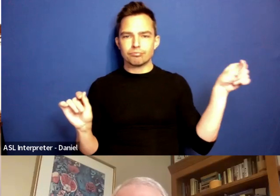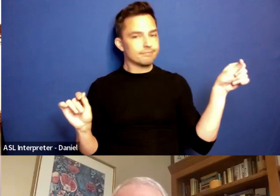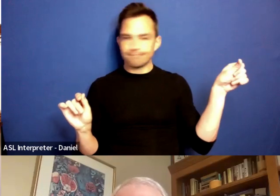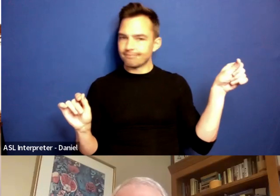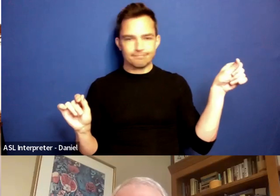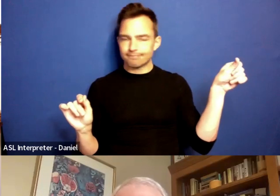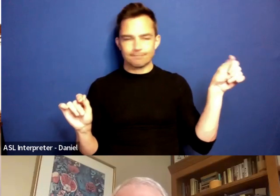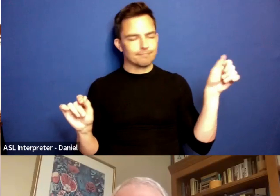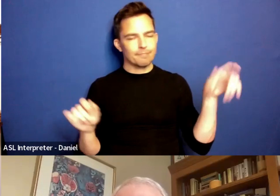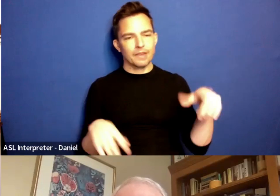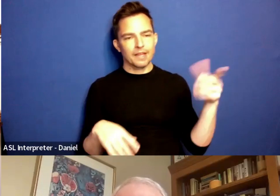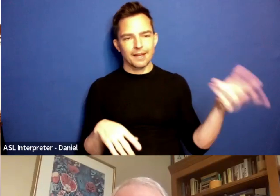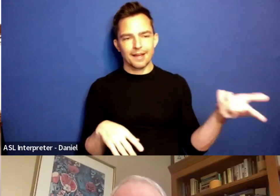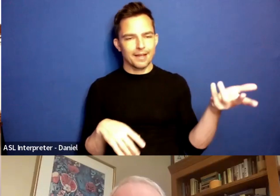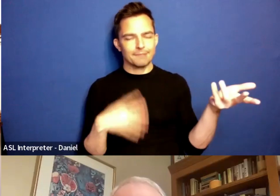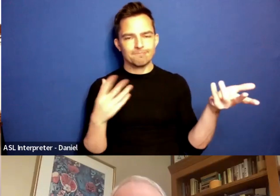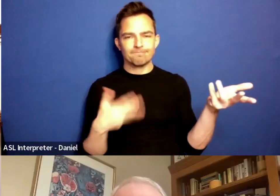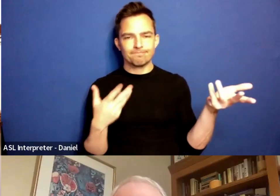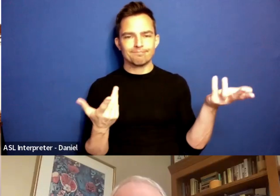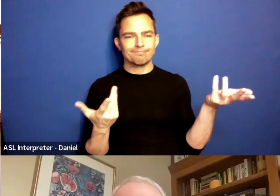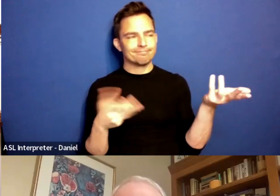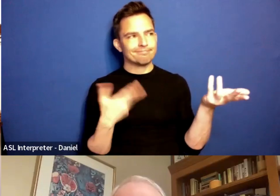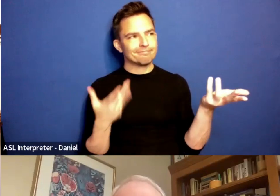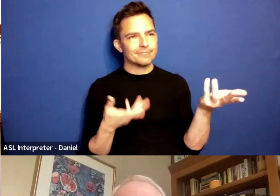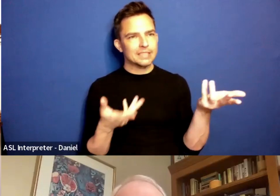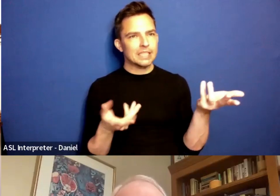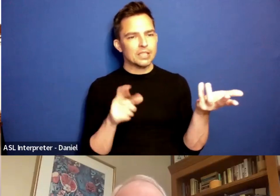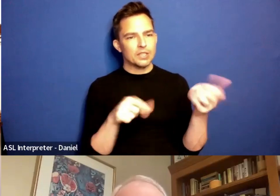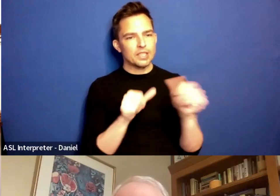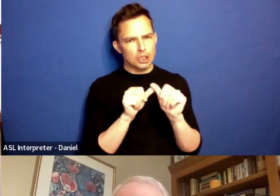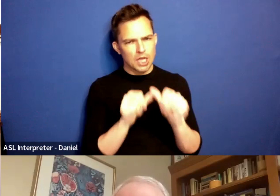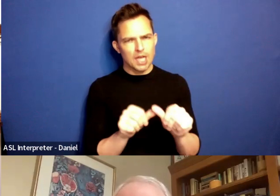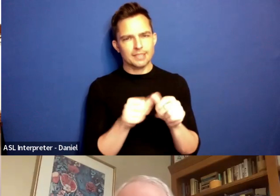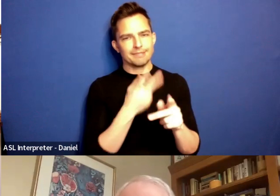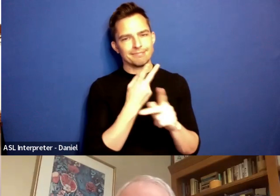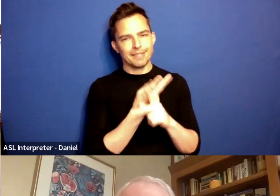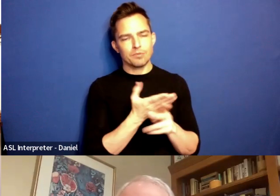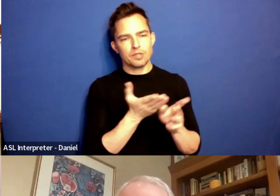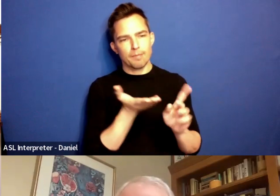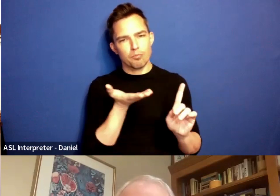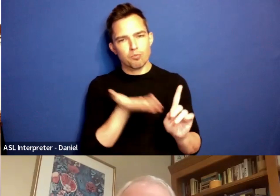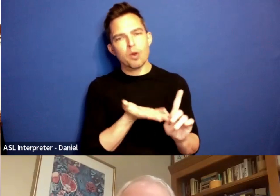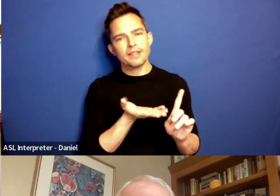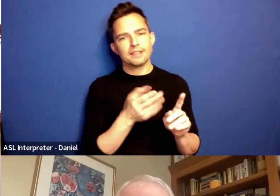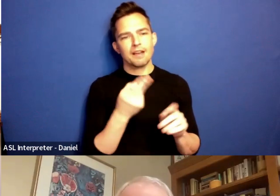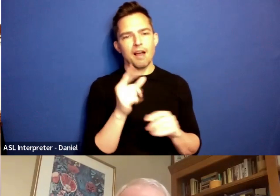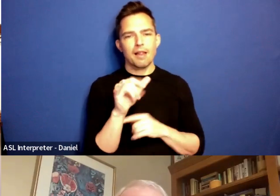there, you have to constantly be keeping the presence of a hotline or related, you know,